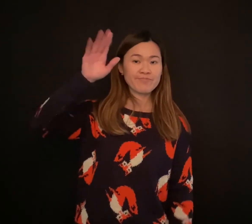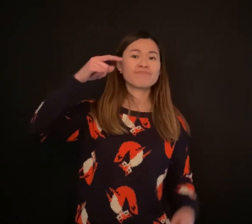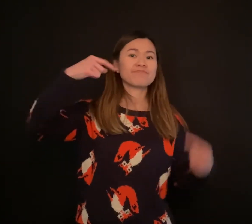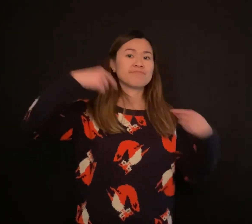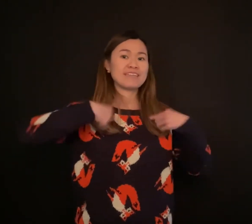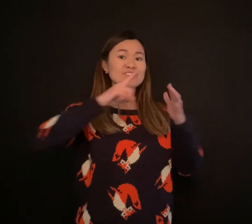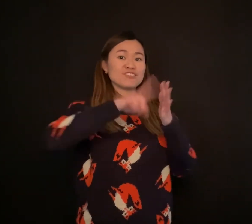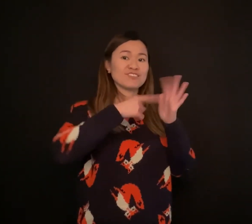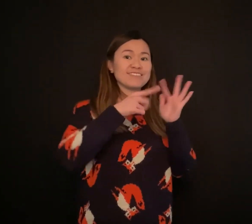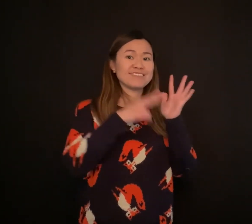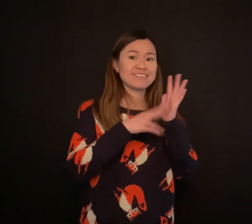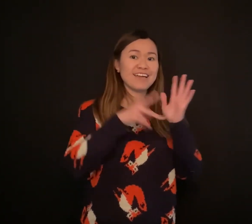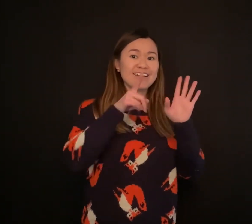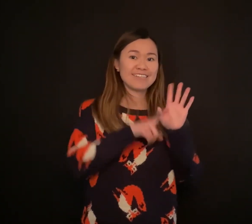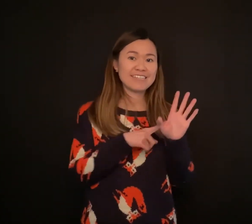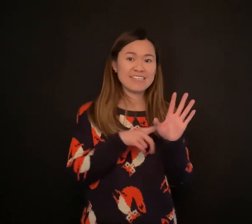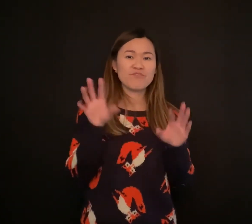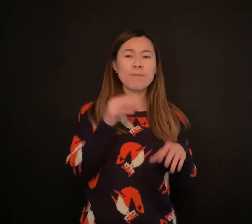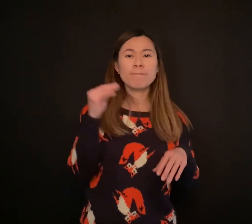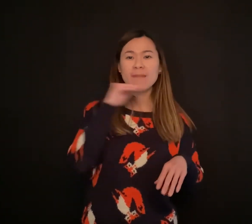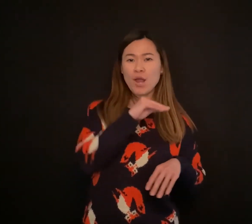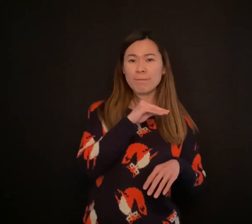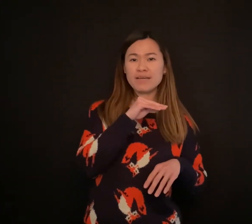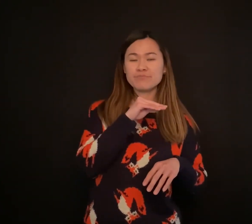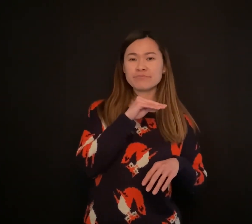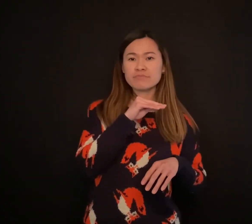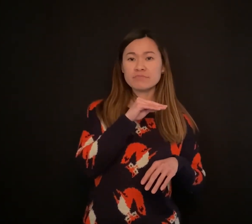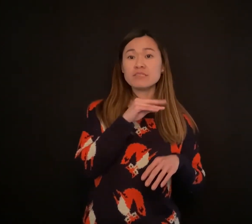Hello, I'm Jenny. I'm from Melbourne.